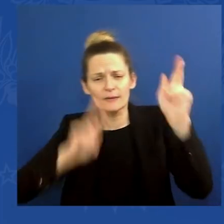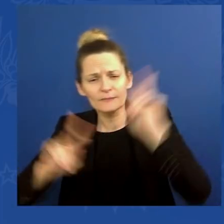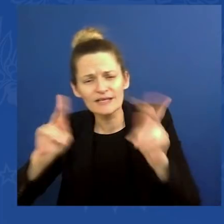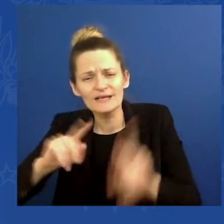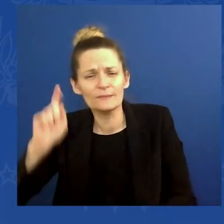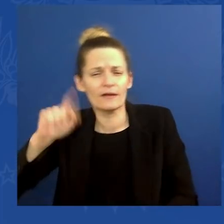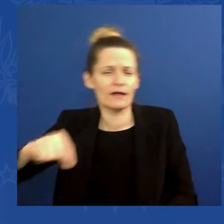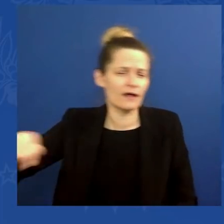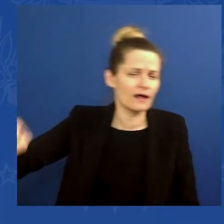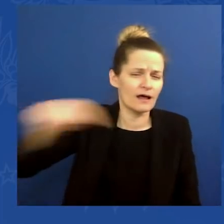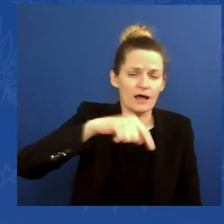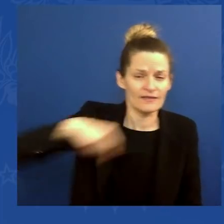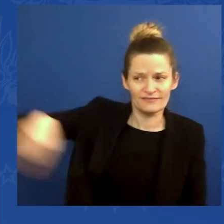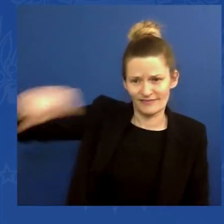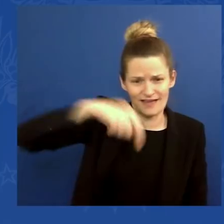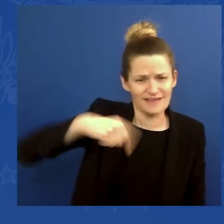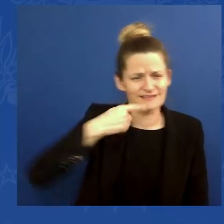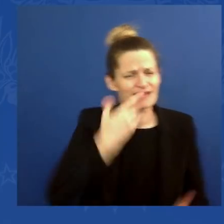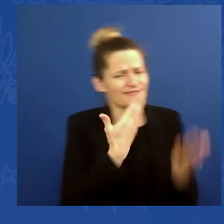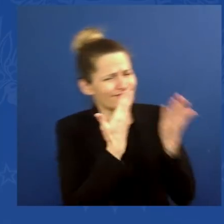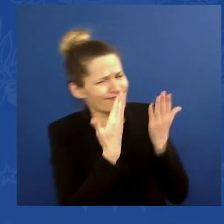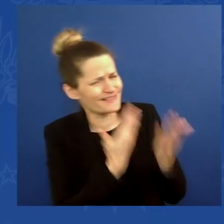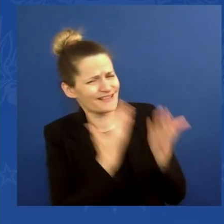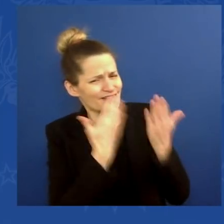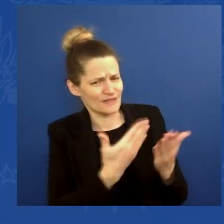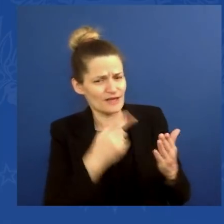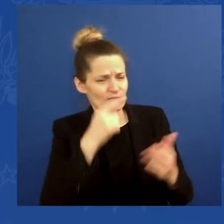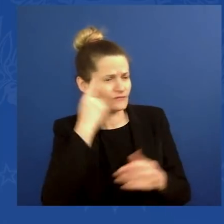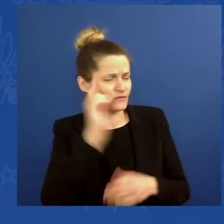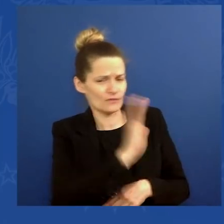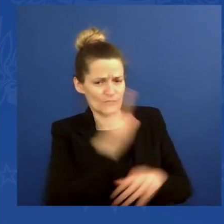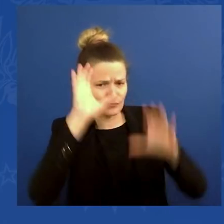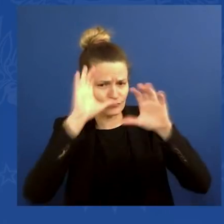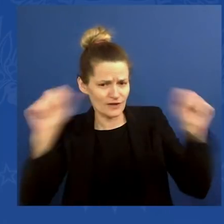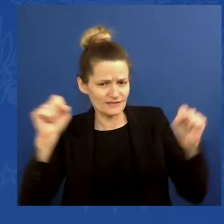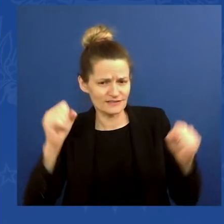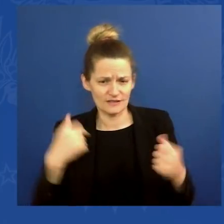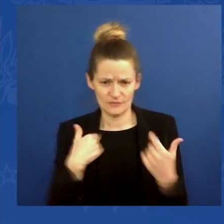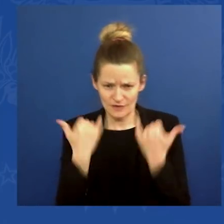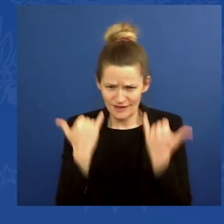You shaking your head, say thank you for your President, for bringing us together,